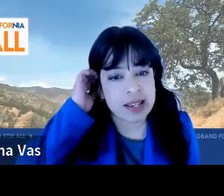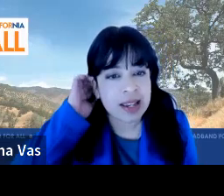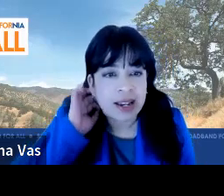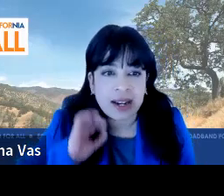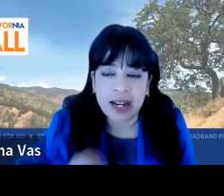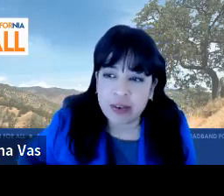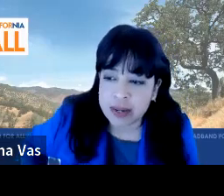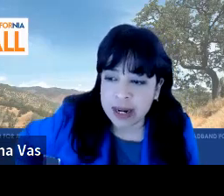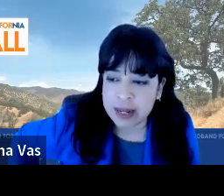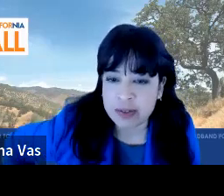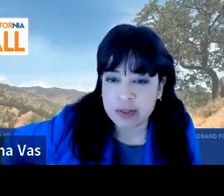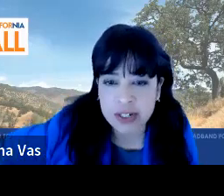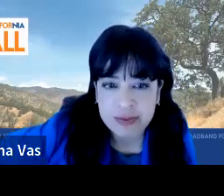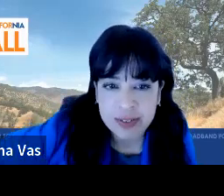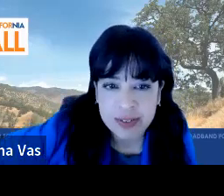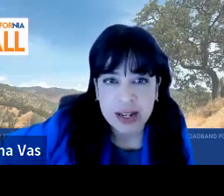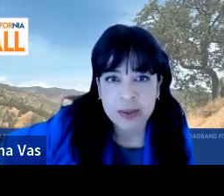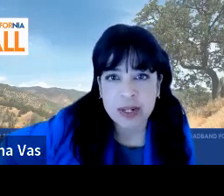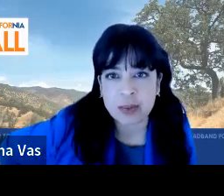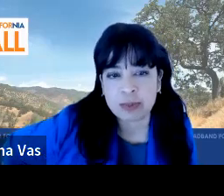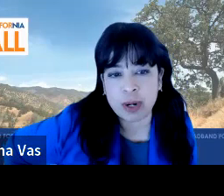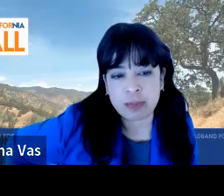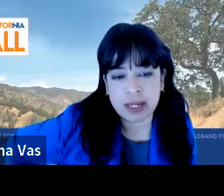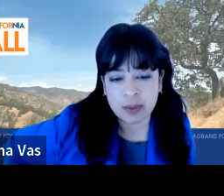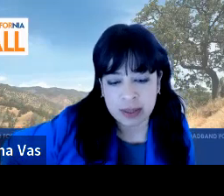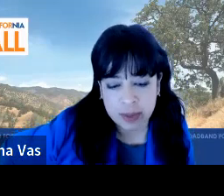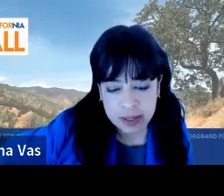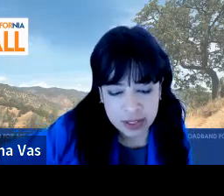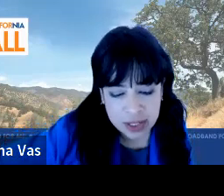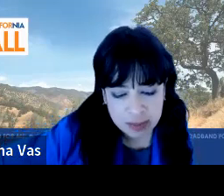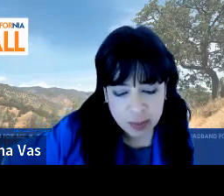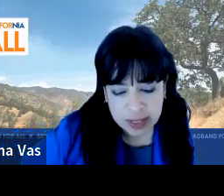please. Hi, everyone. My name is Richard Vas. I work with broadband equity, partnership.